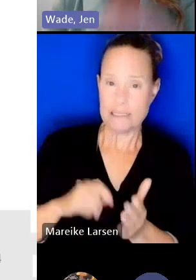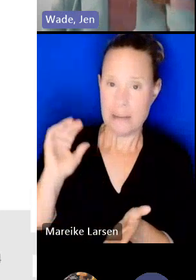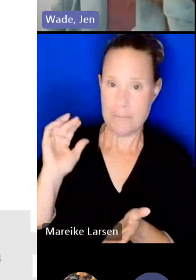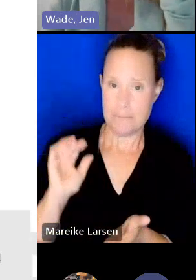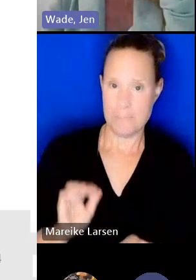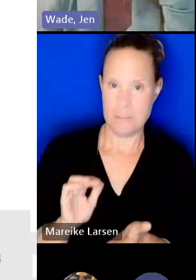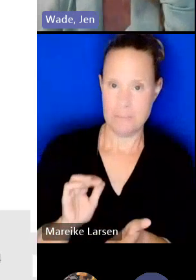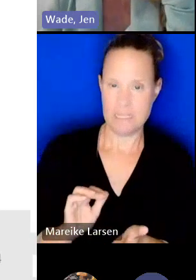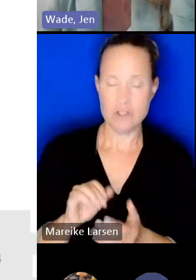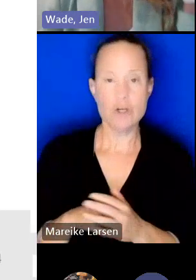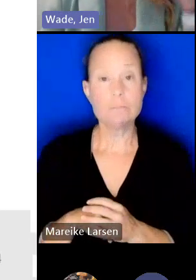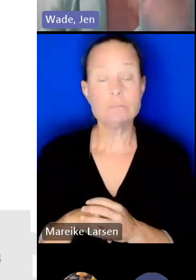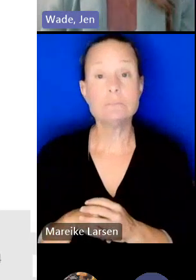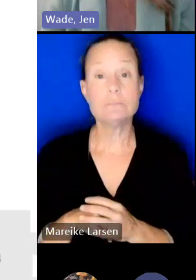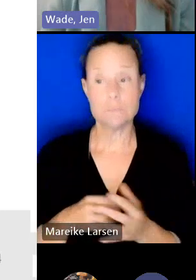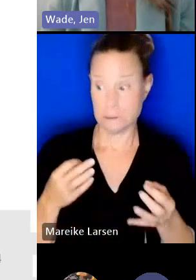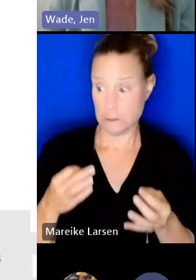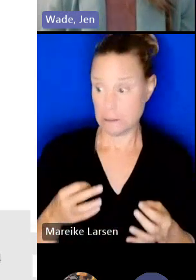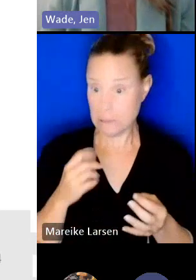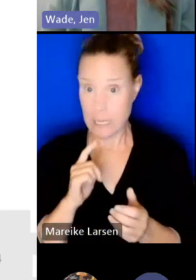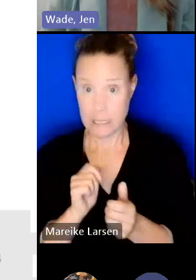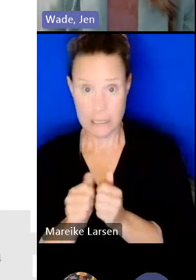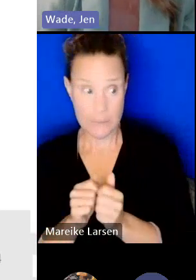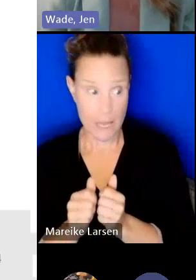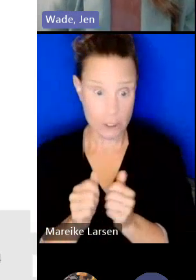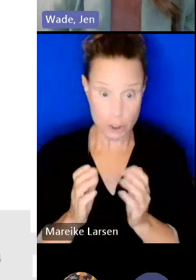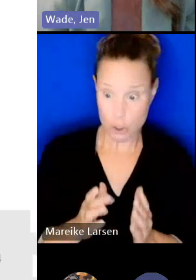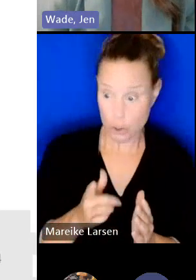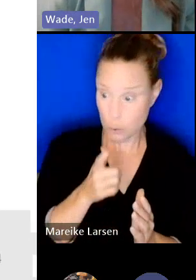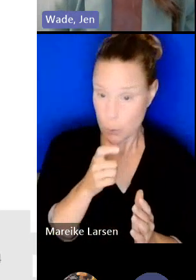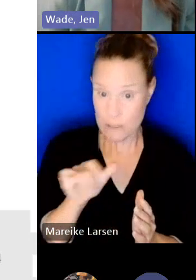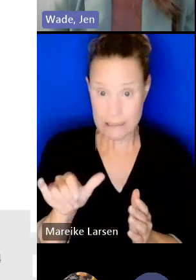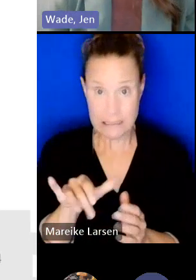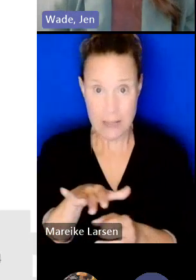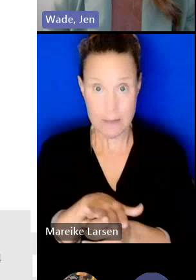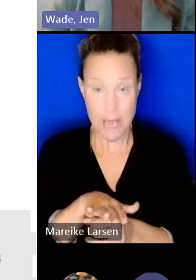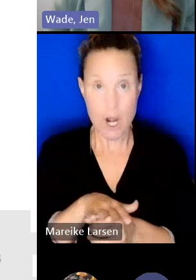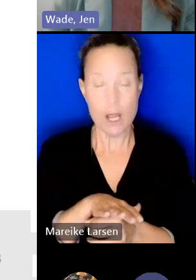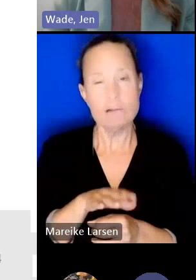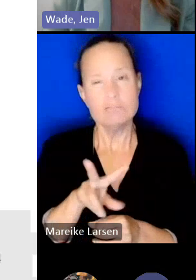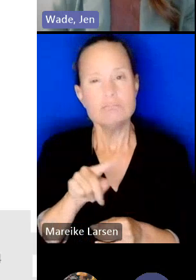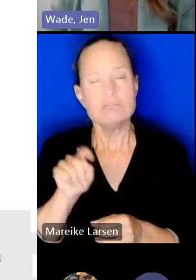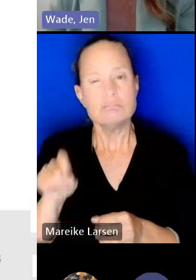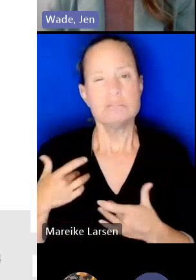And in deciding among competitive applications covering the same project areas, Vermont must typically choose the option